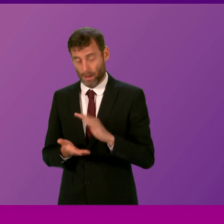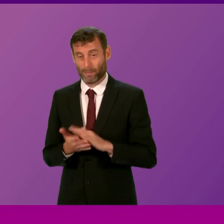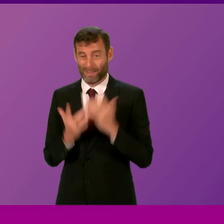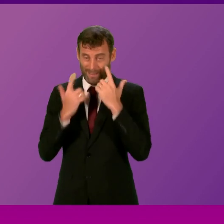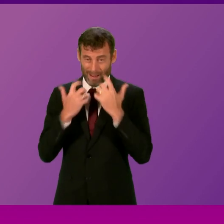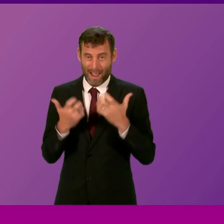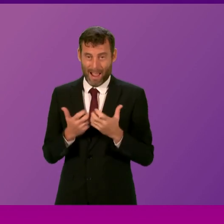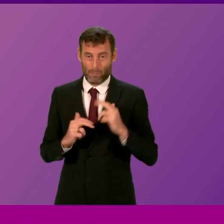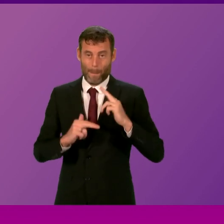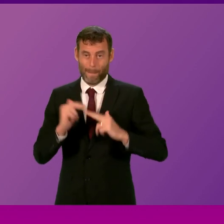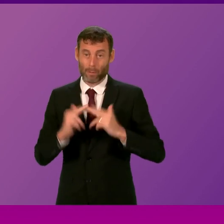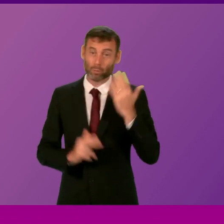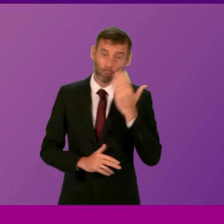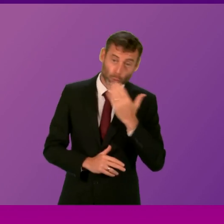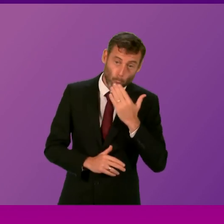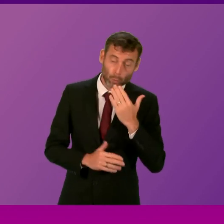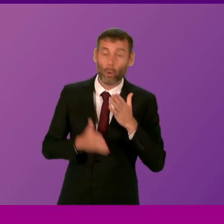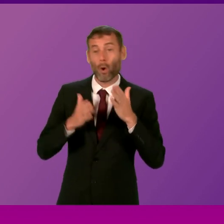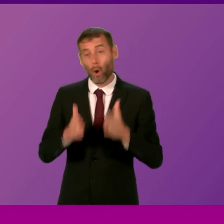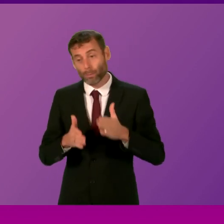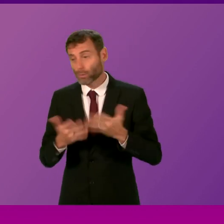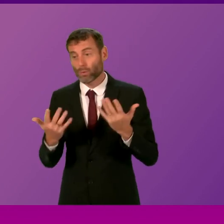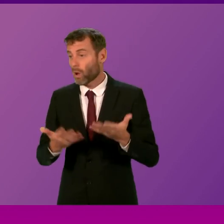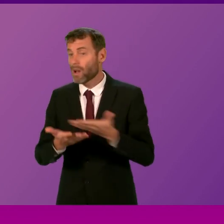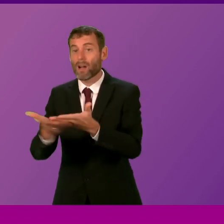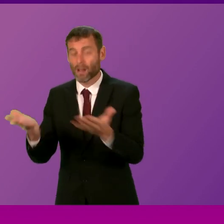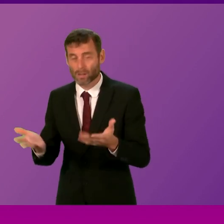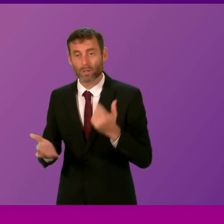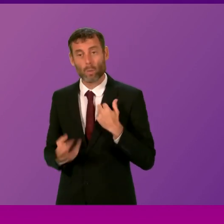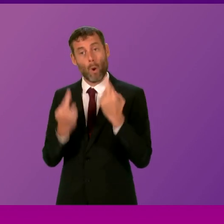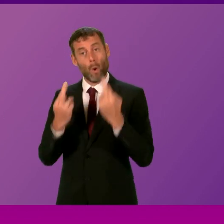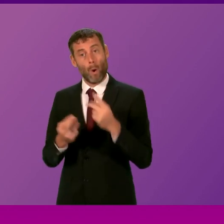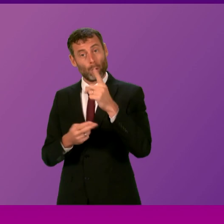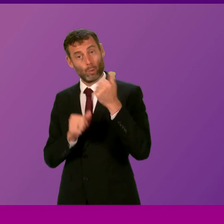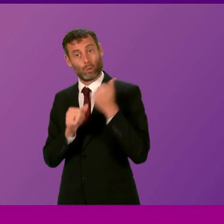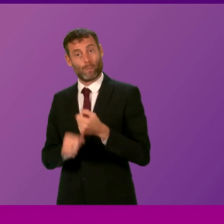hospitals or anything else. I hope that the member will join us in ensuring that